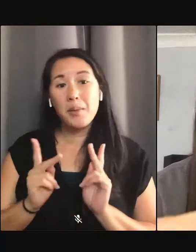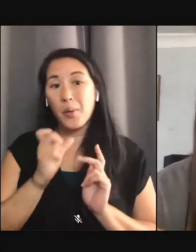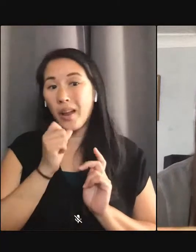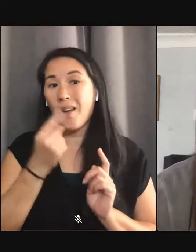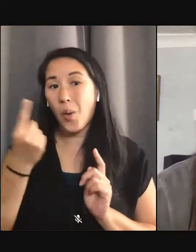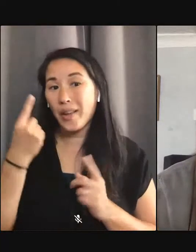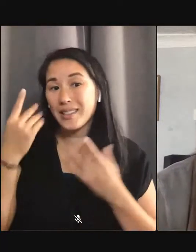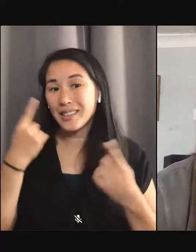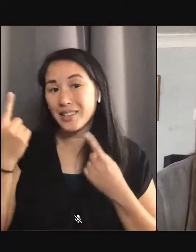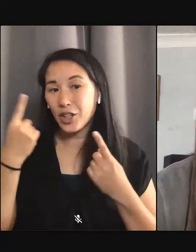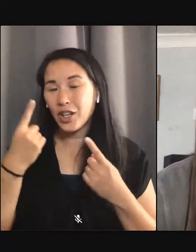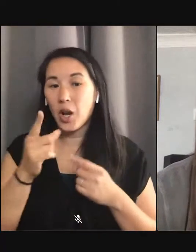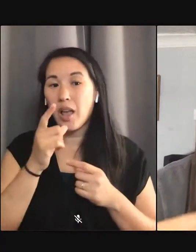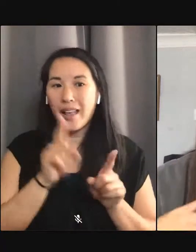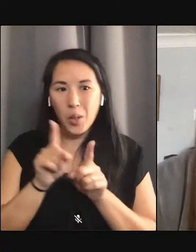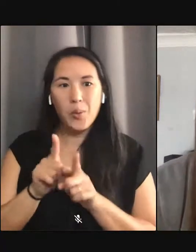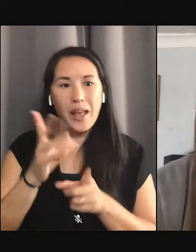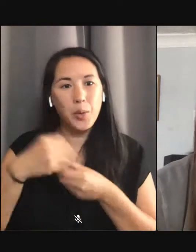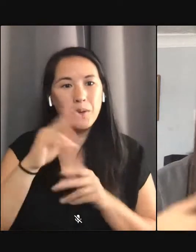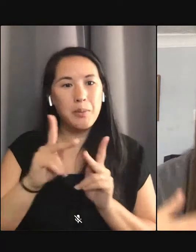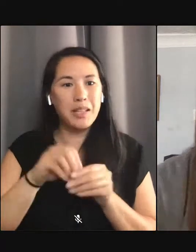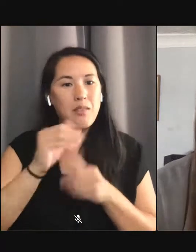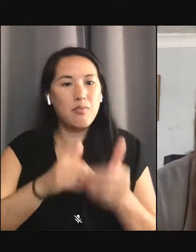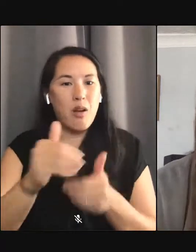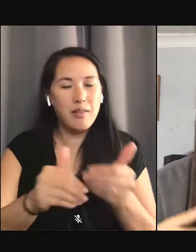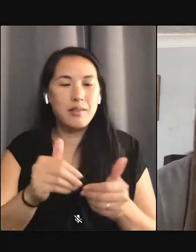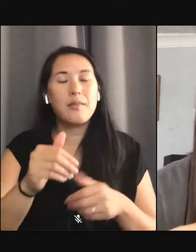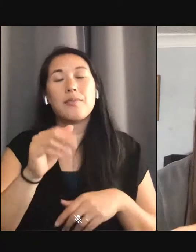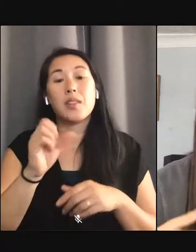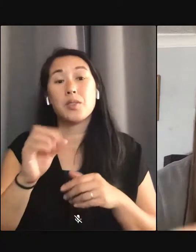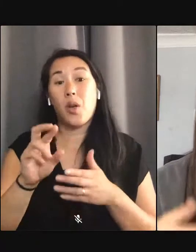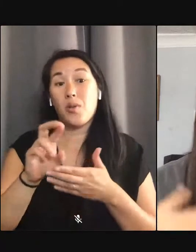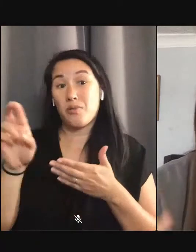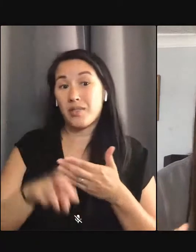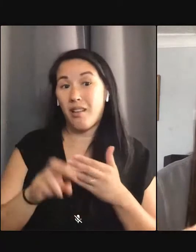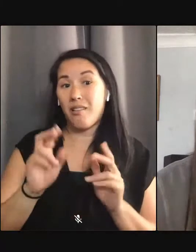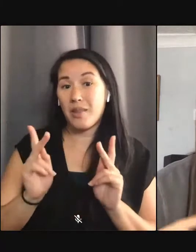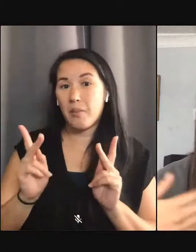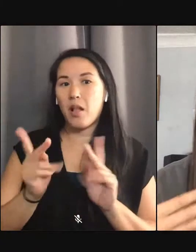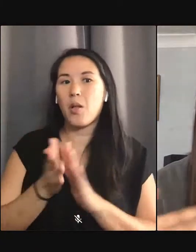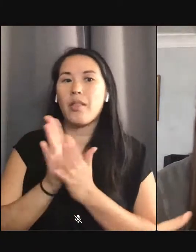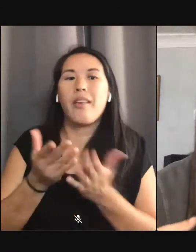process so that by default and as a result things will get more accessible and get more